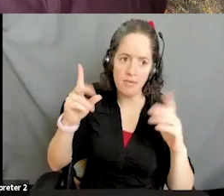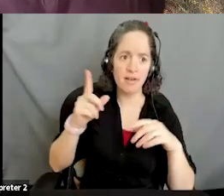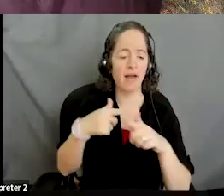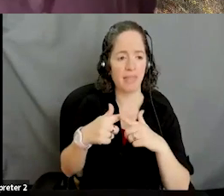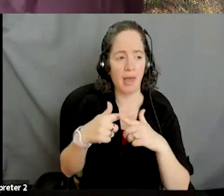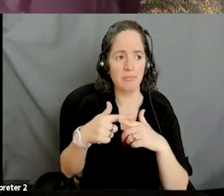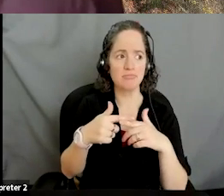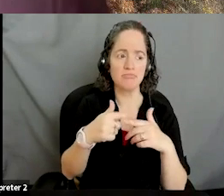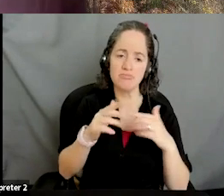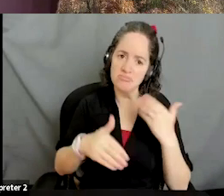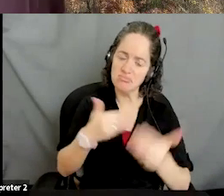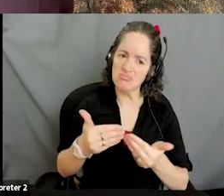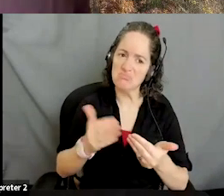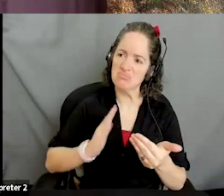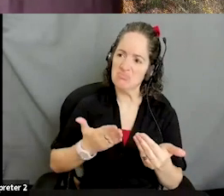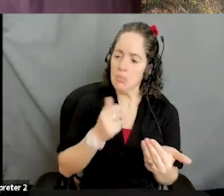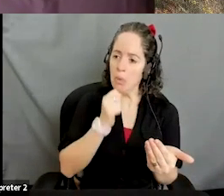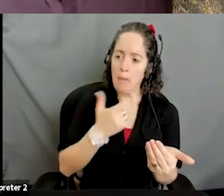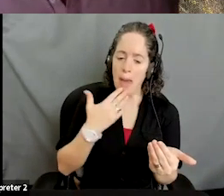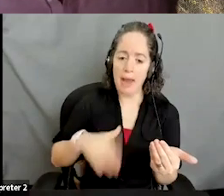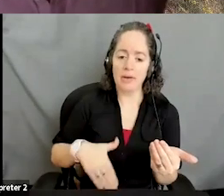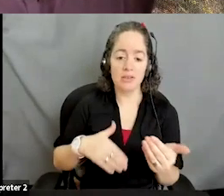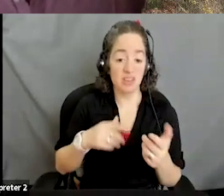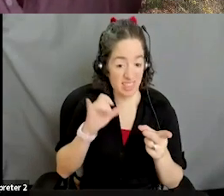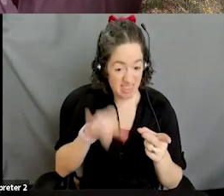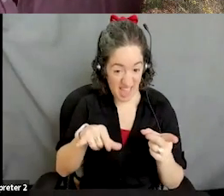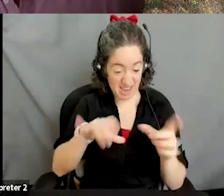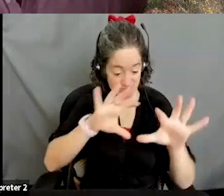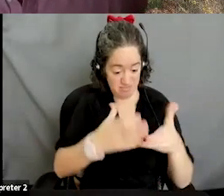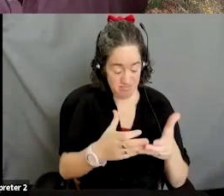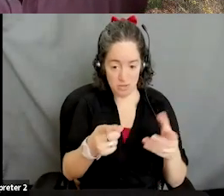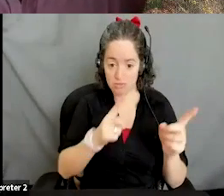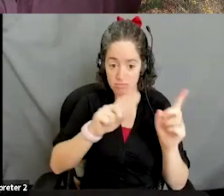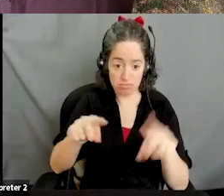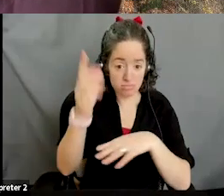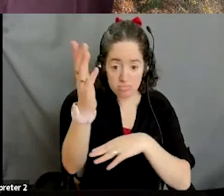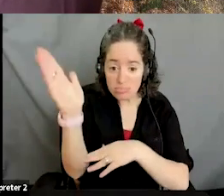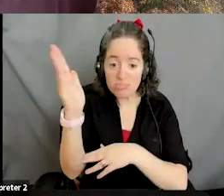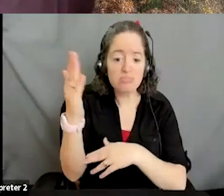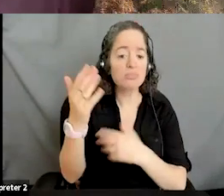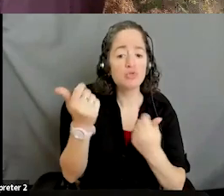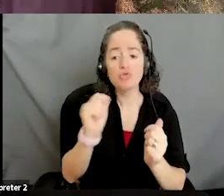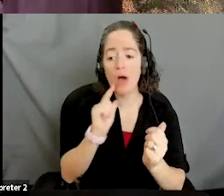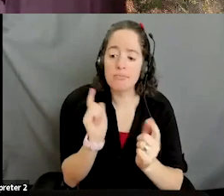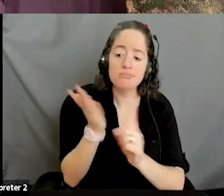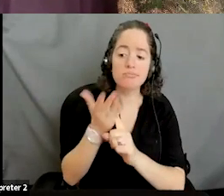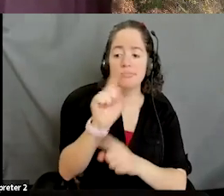Have you or has Ninja Forms done anything extra or written any blog posts or anything out there that we could share with folks